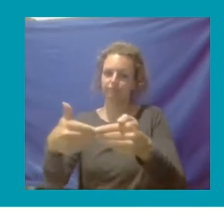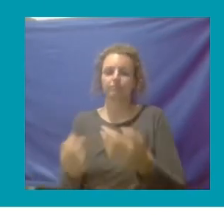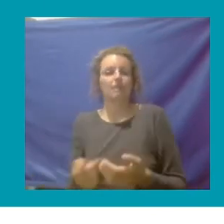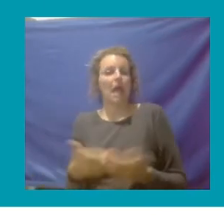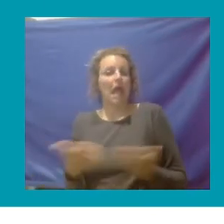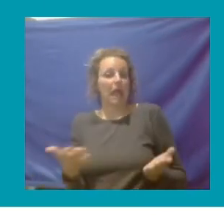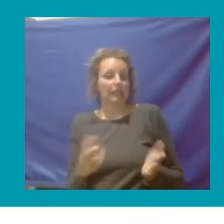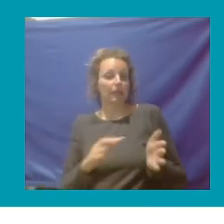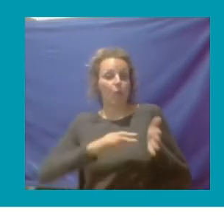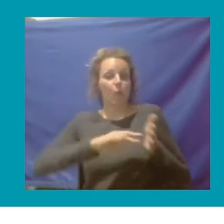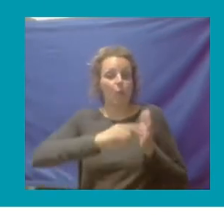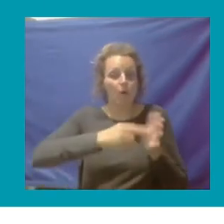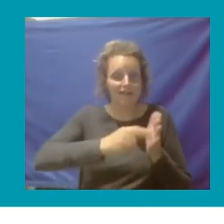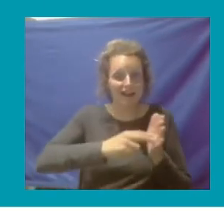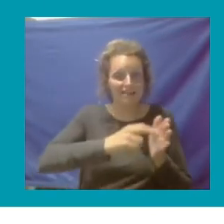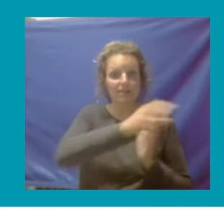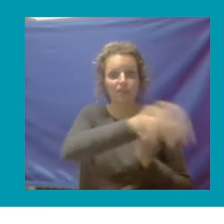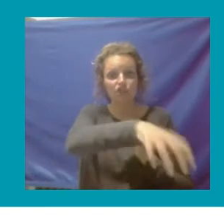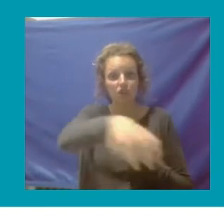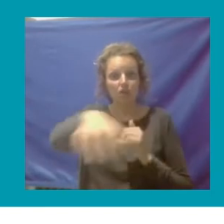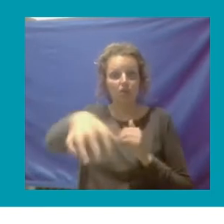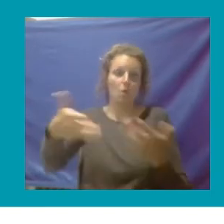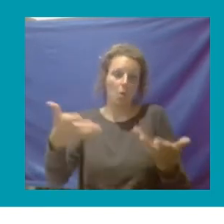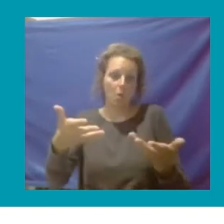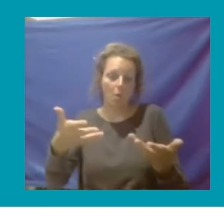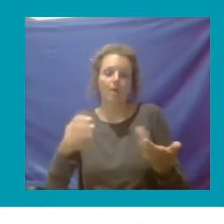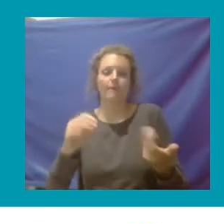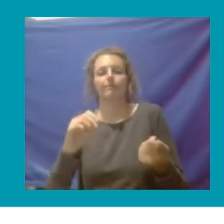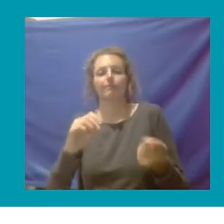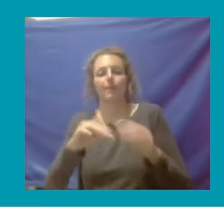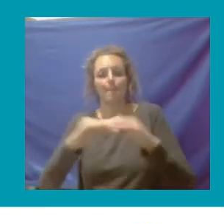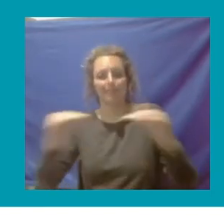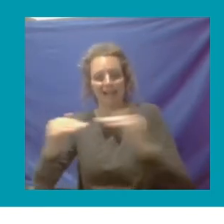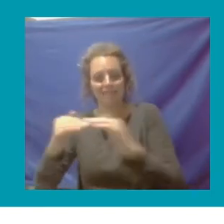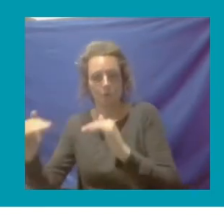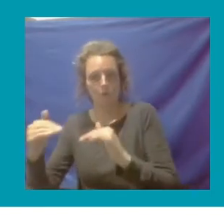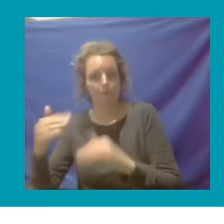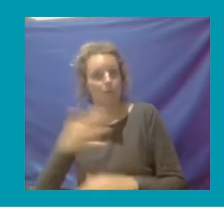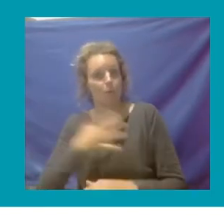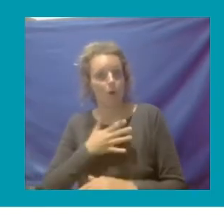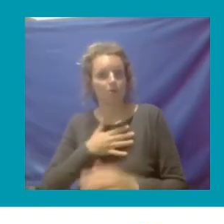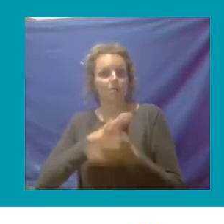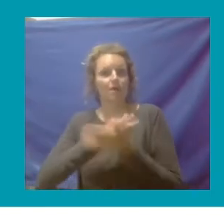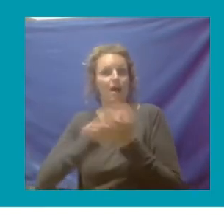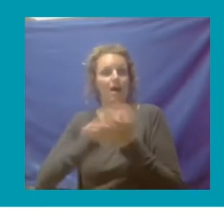our hive so that we can signpost. Our candidates to you, but also may have candidates that for